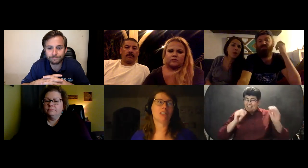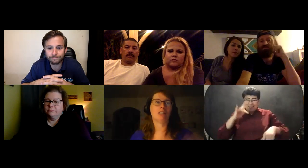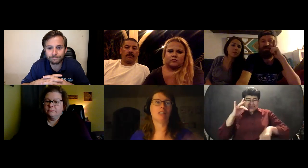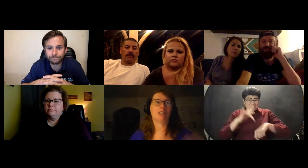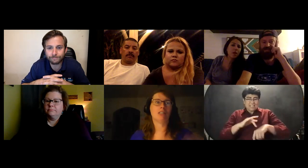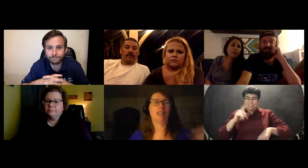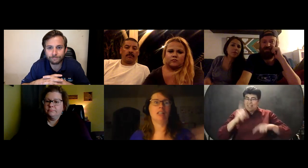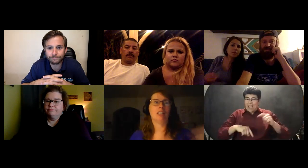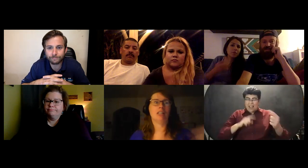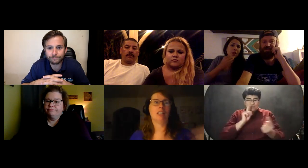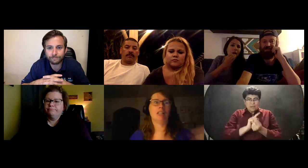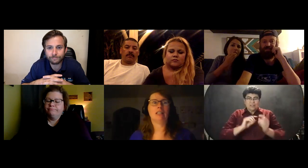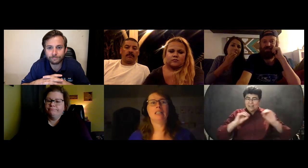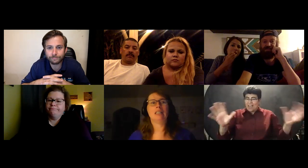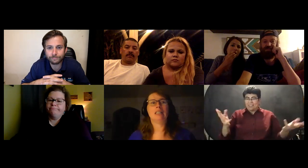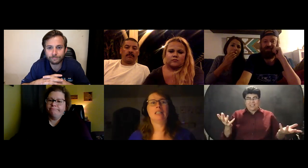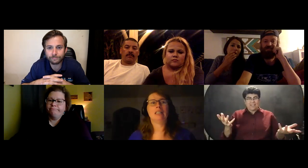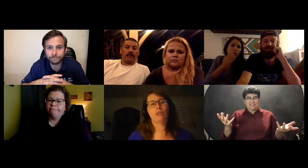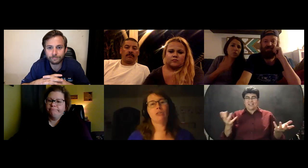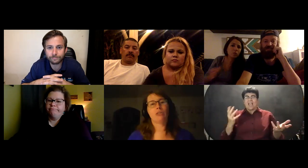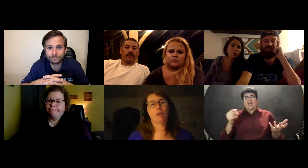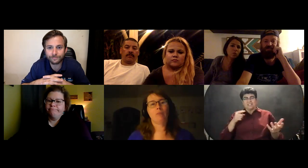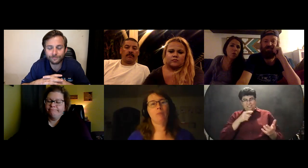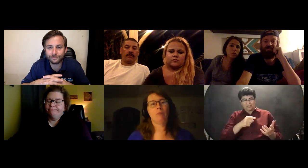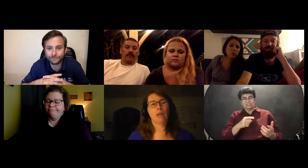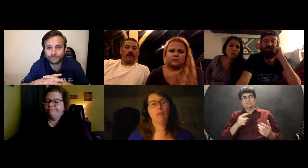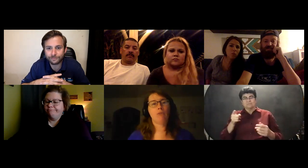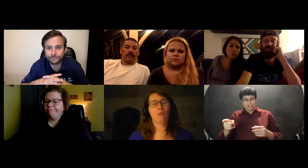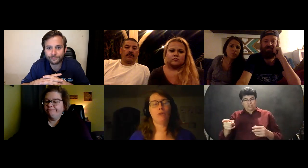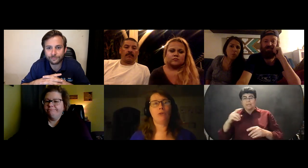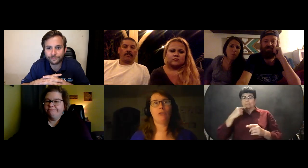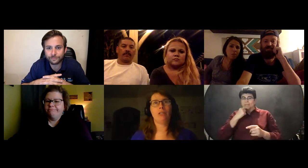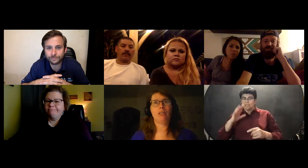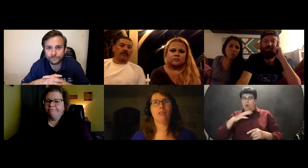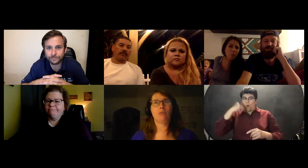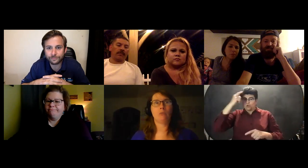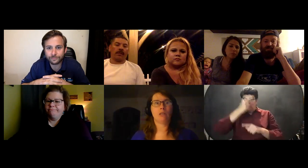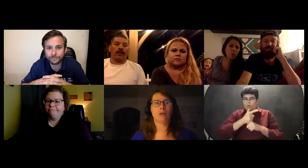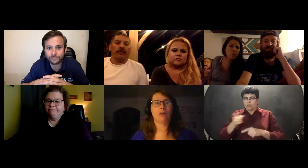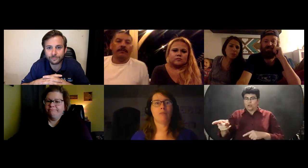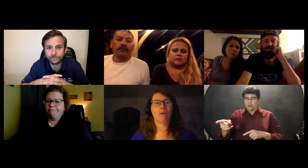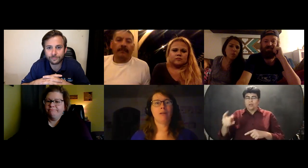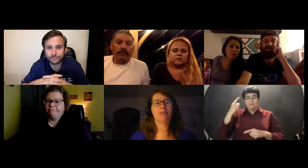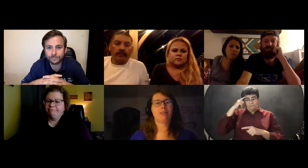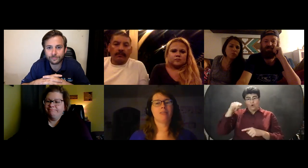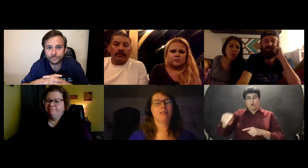and she misses her older brother so that